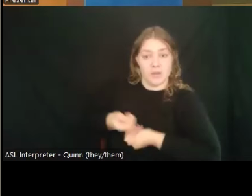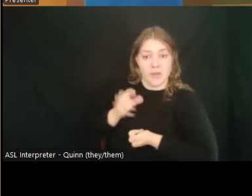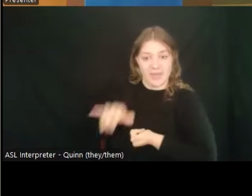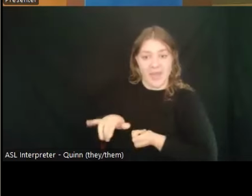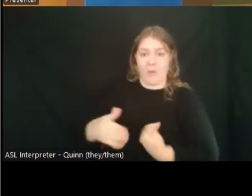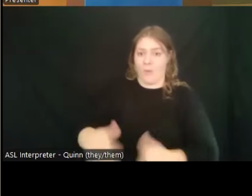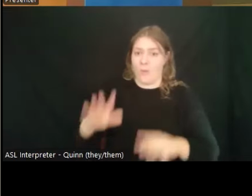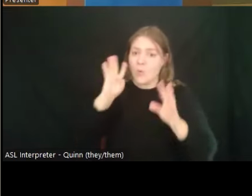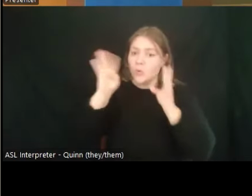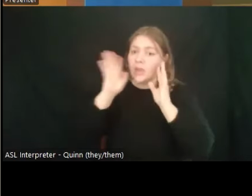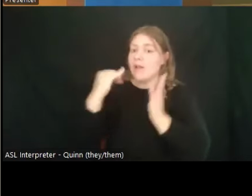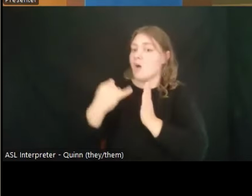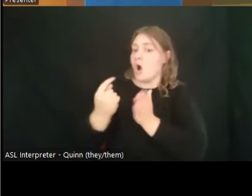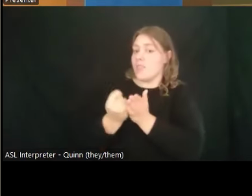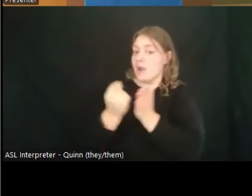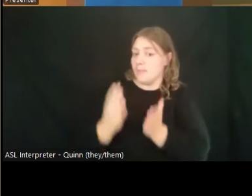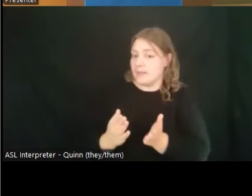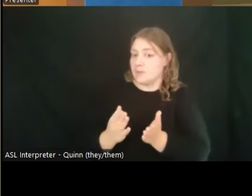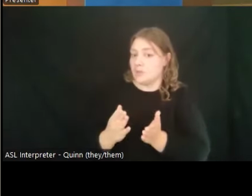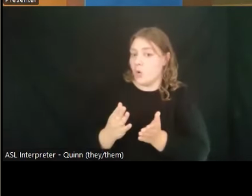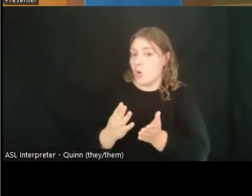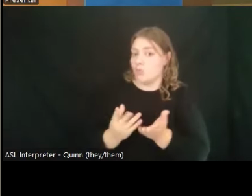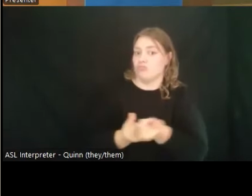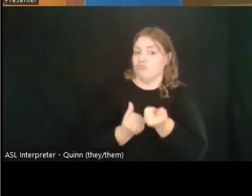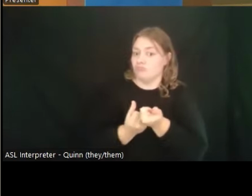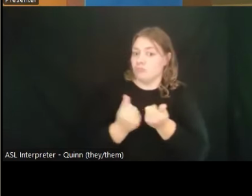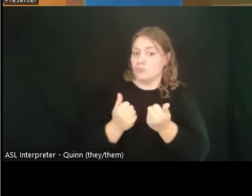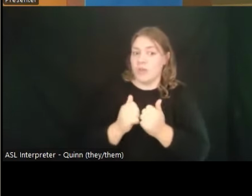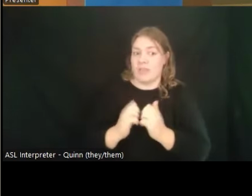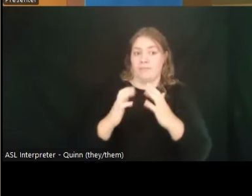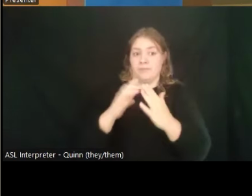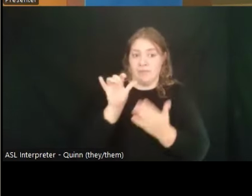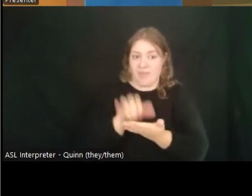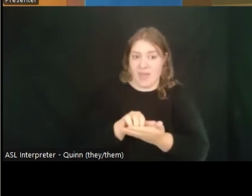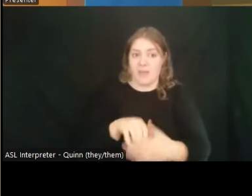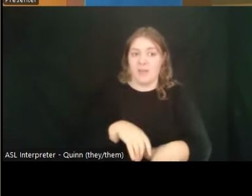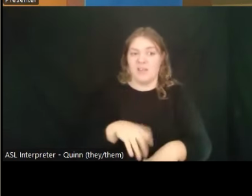art therapists that helped us with initiating this role um I want to say there was between a 50 to